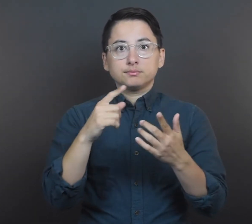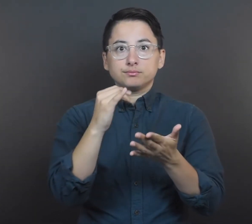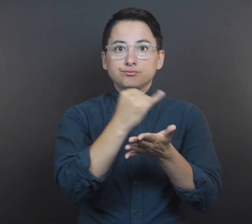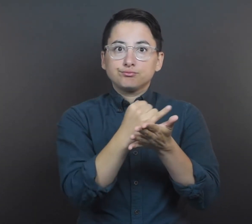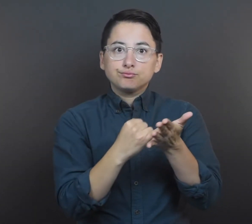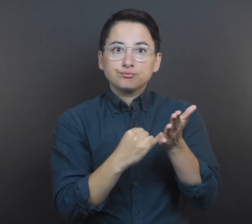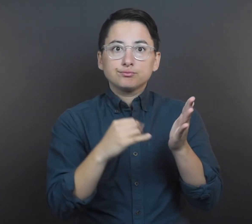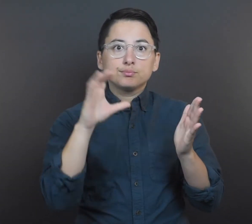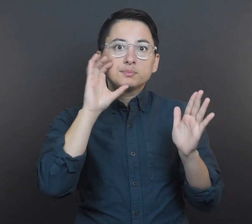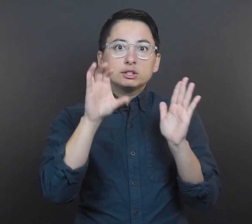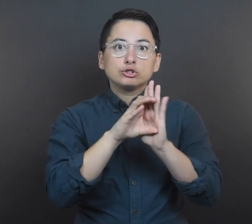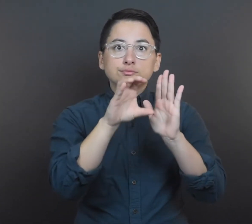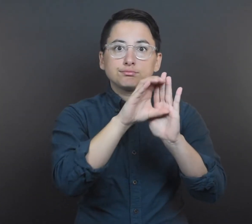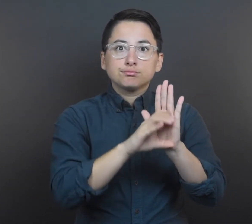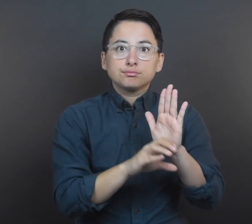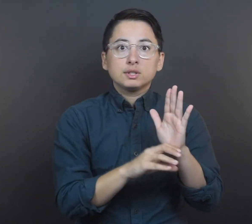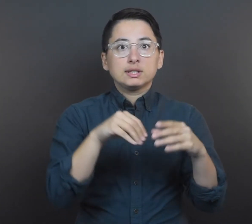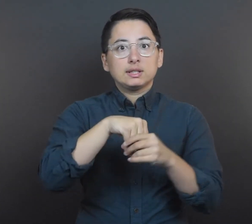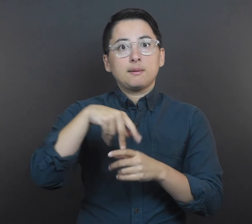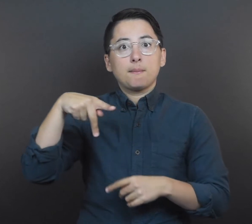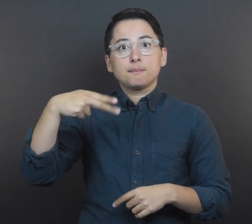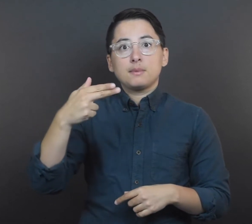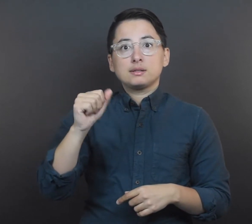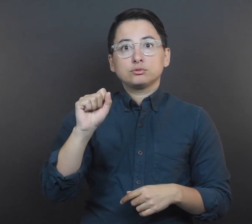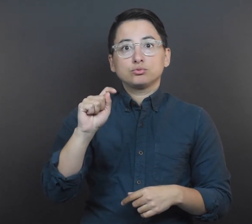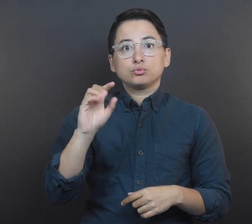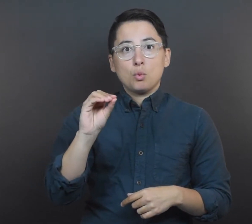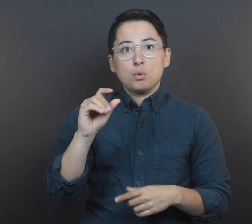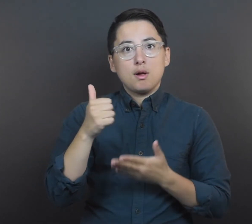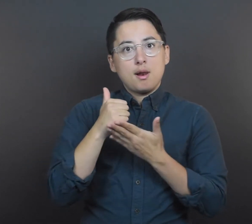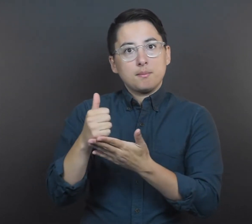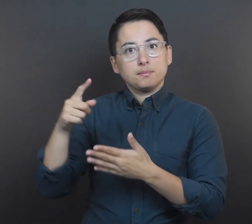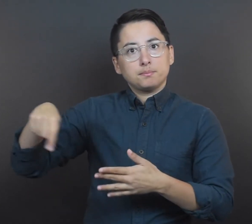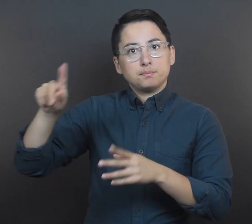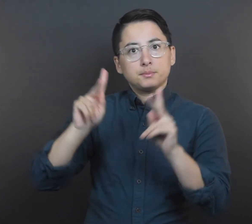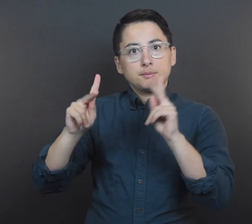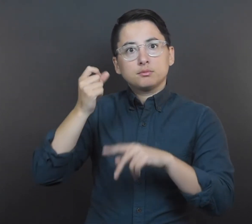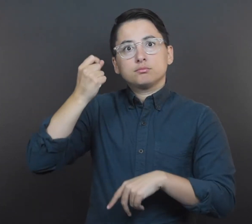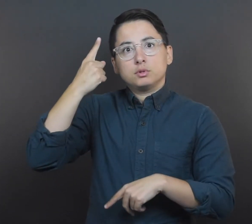literate, these infographics were almost entirely useless.